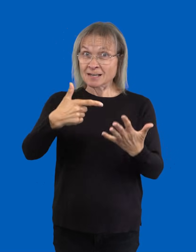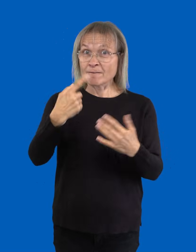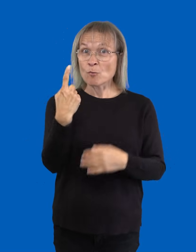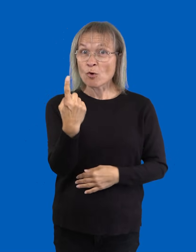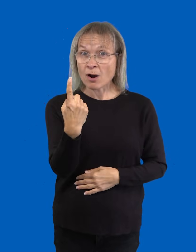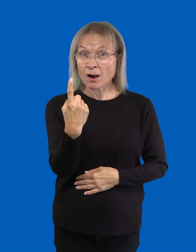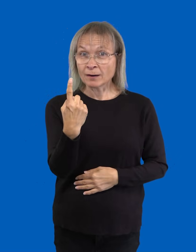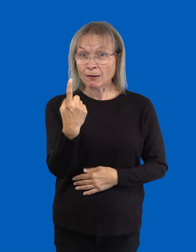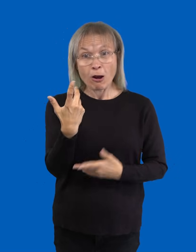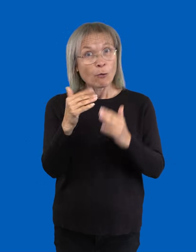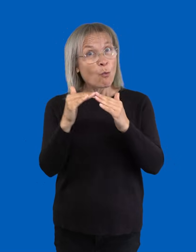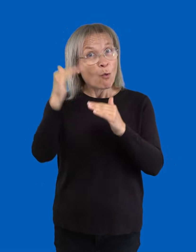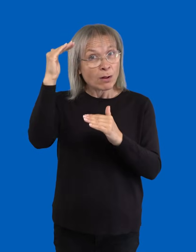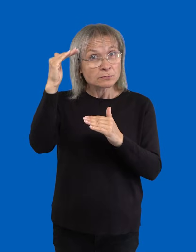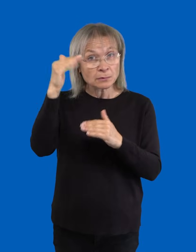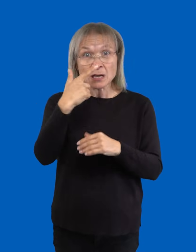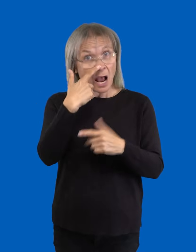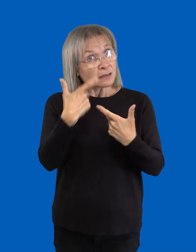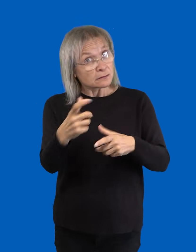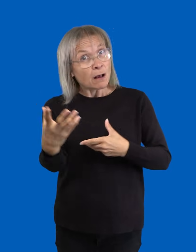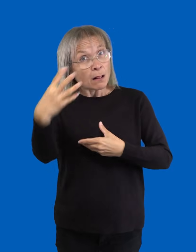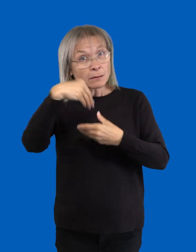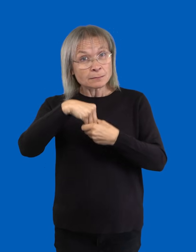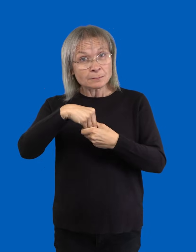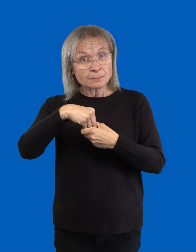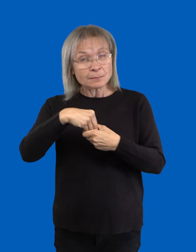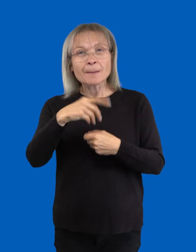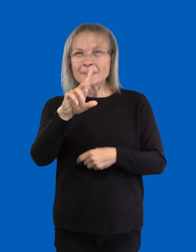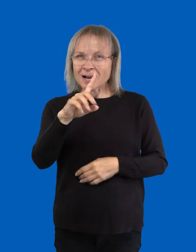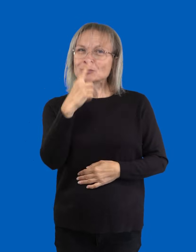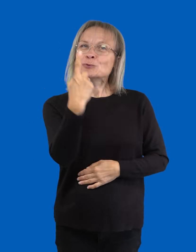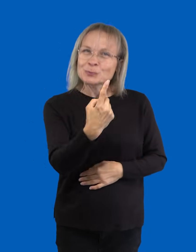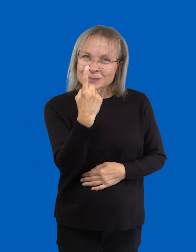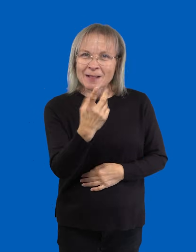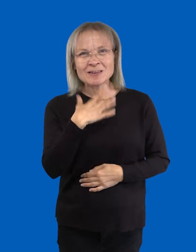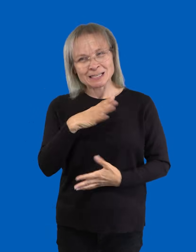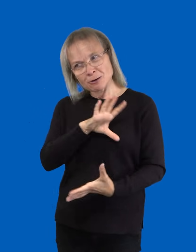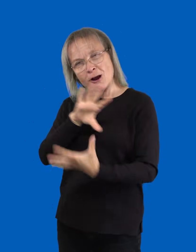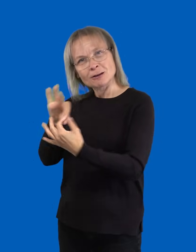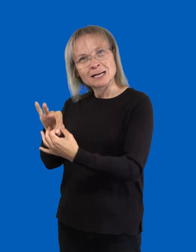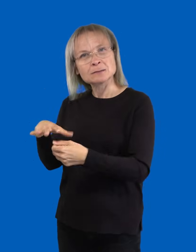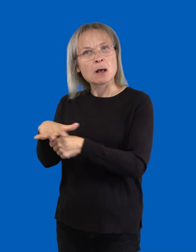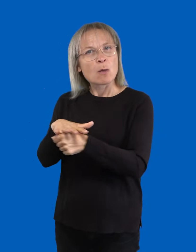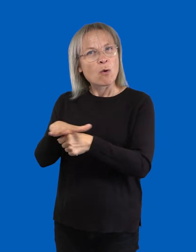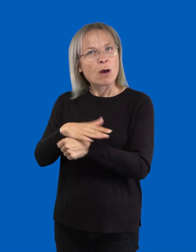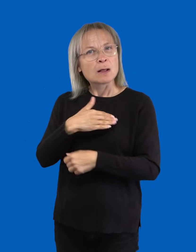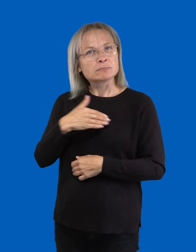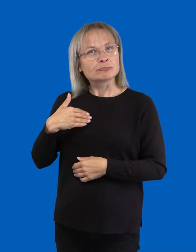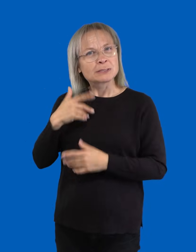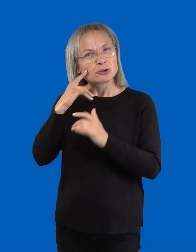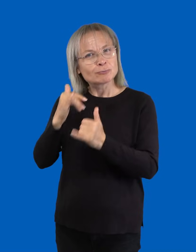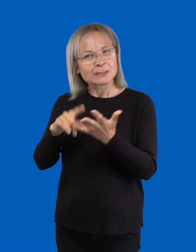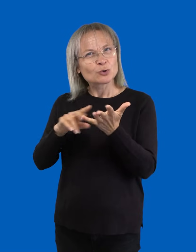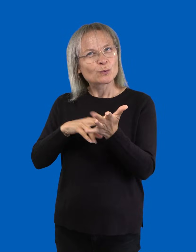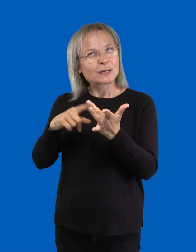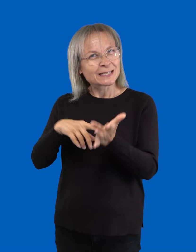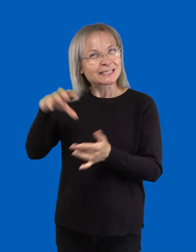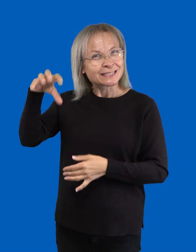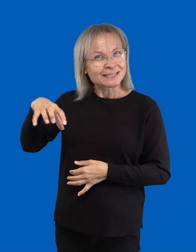If you are 71 or over, you can still take part, but you need to contact your local breast screening unit to make an appointment.